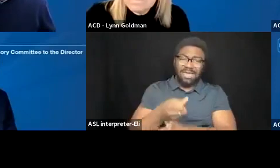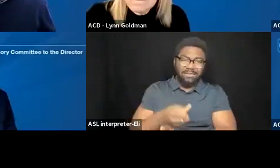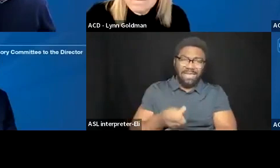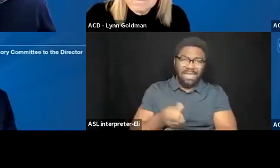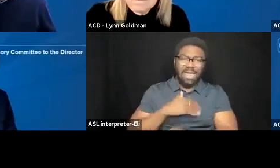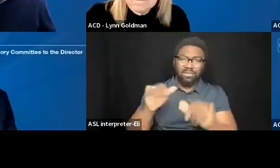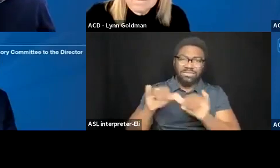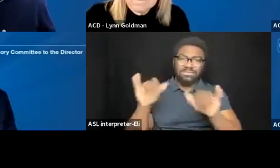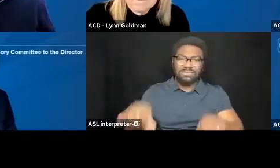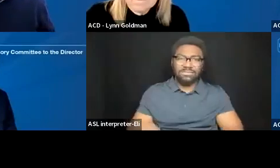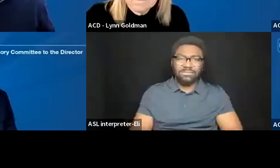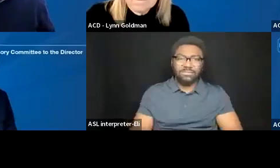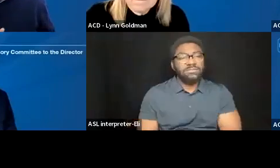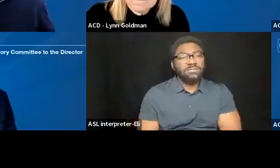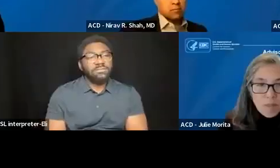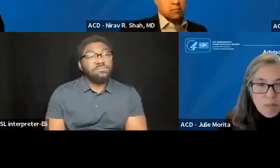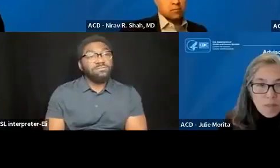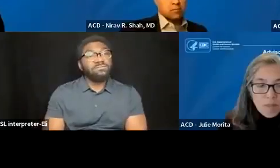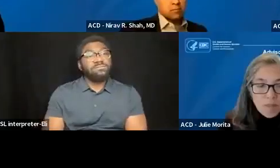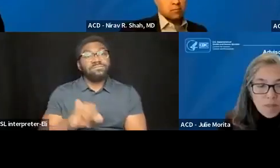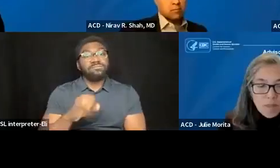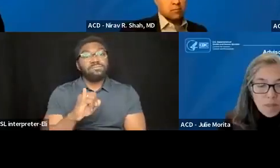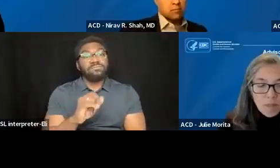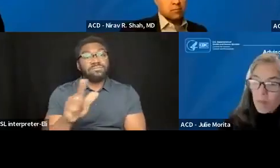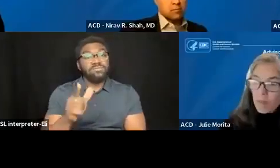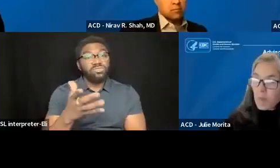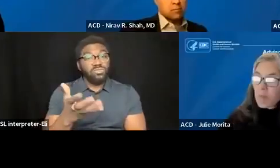Jill, did you want to jump in or I can get started? What do you want?